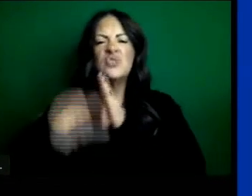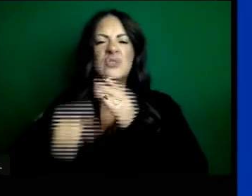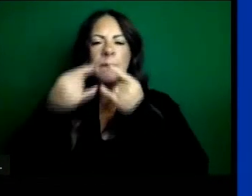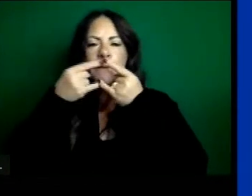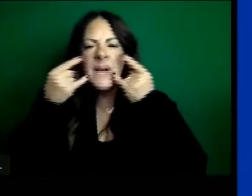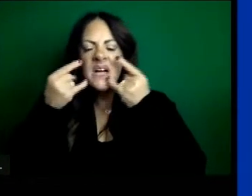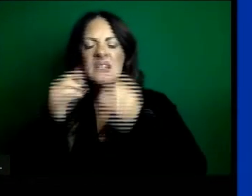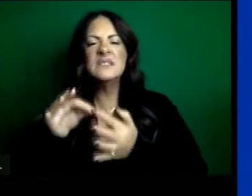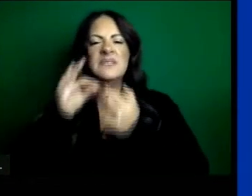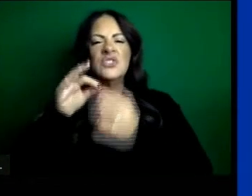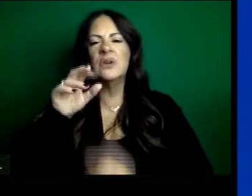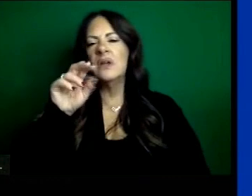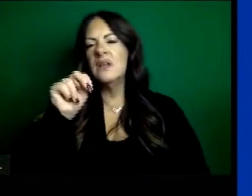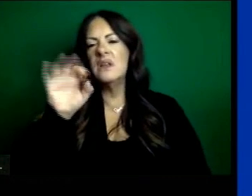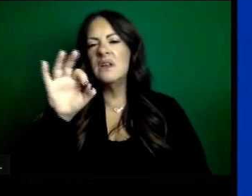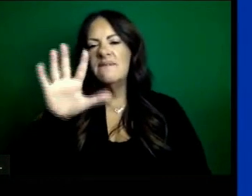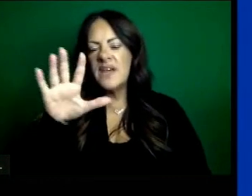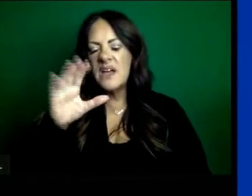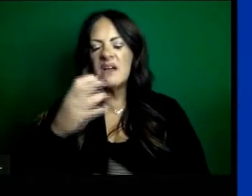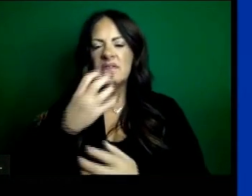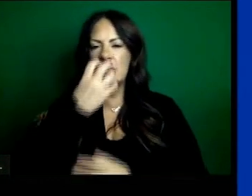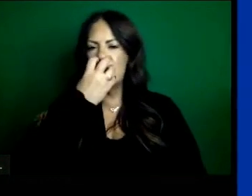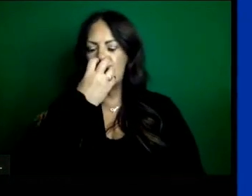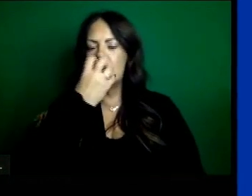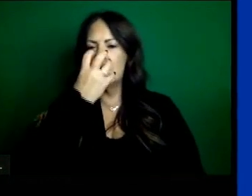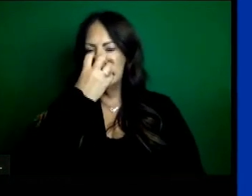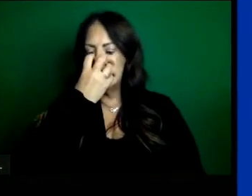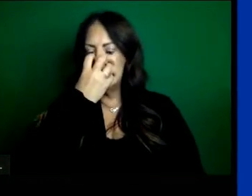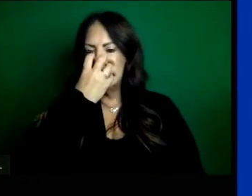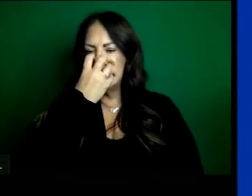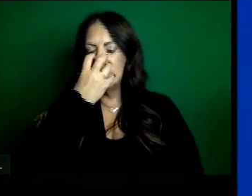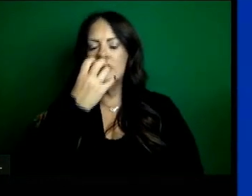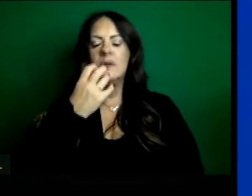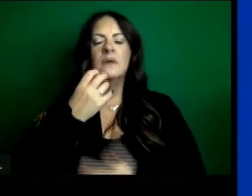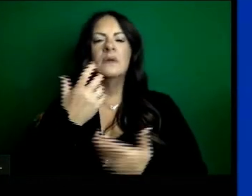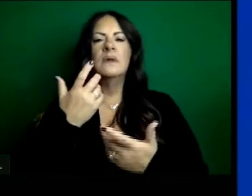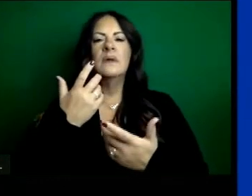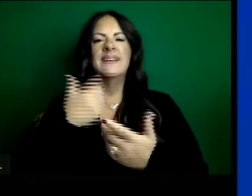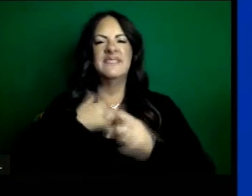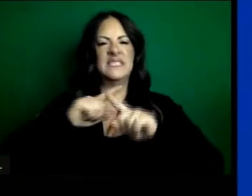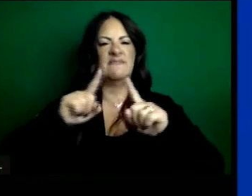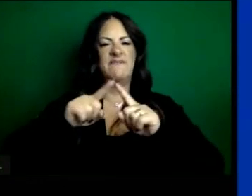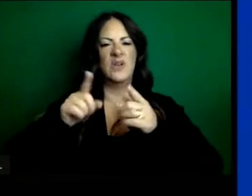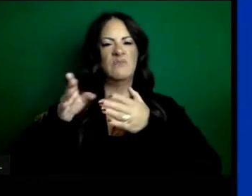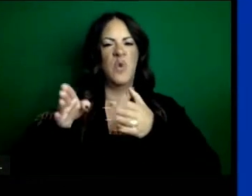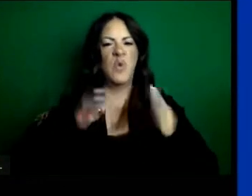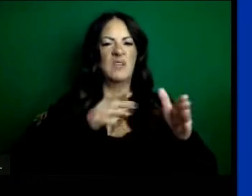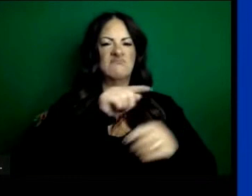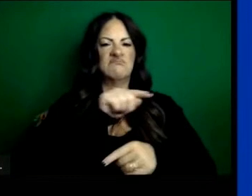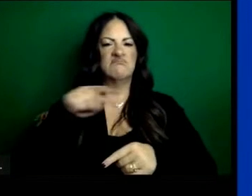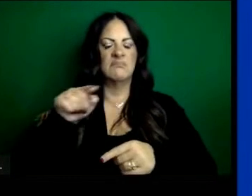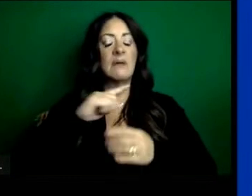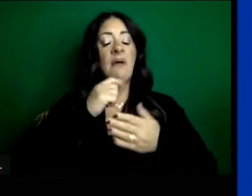OUR PANDEMIC RESPONSE ABOUT THE USE OF FACE COVERINGS, SURGICAL MASKS FOR SOME, THE IMPORTANCE OF AN N95.